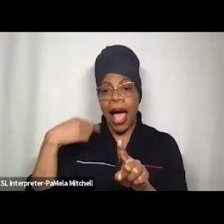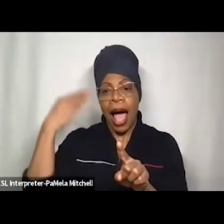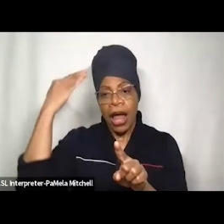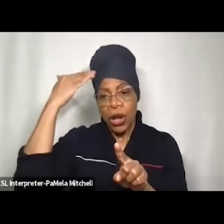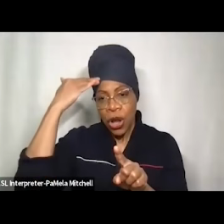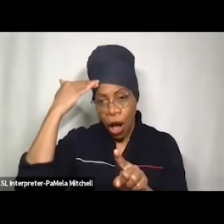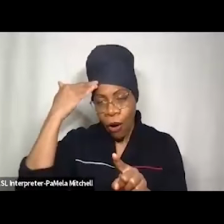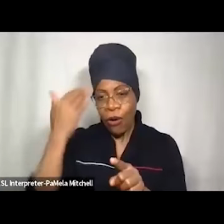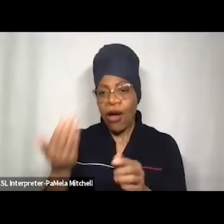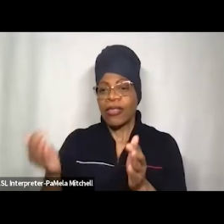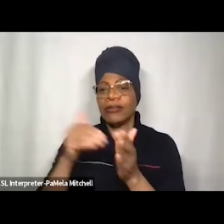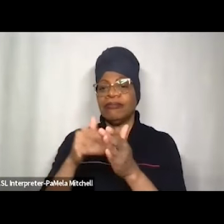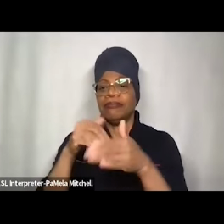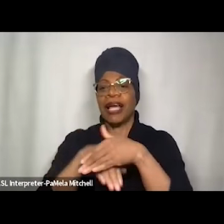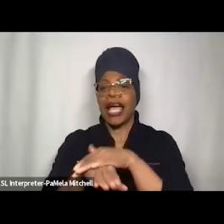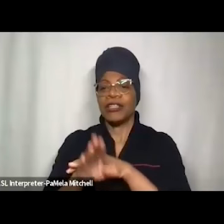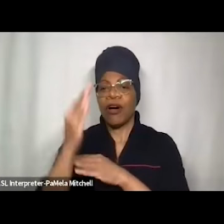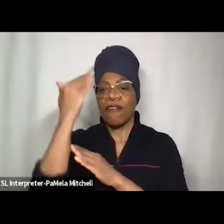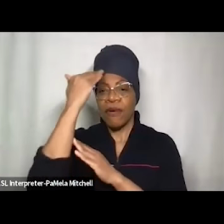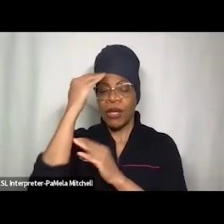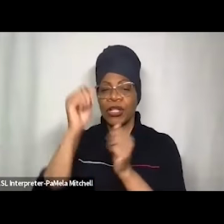are doing a criminal risk screening